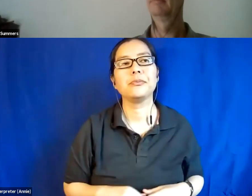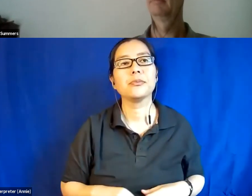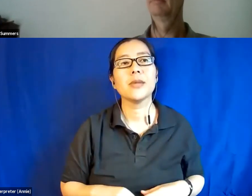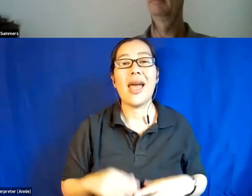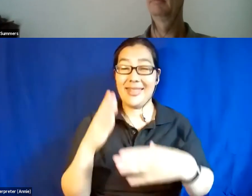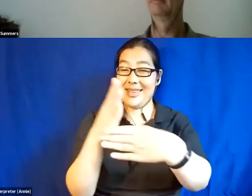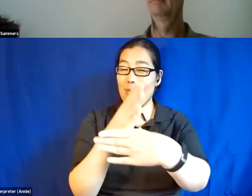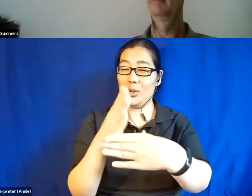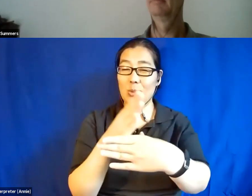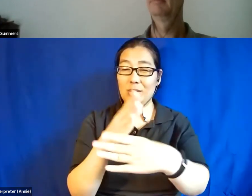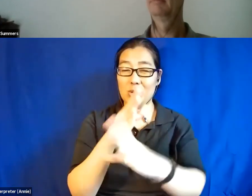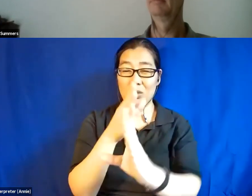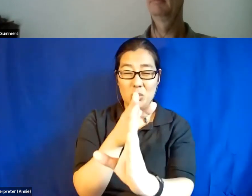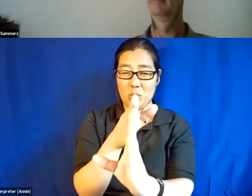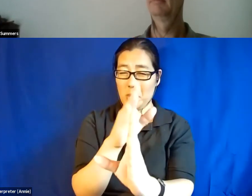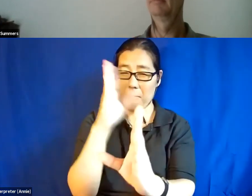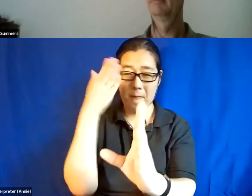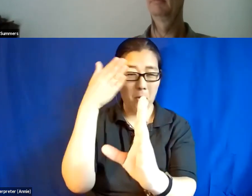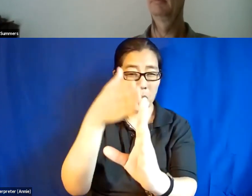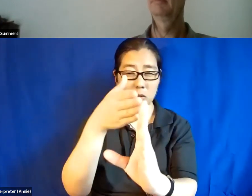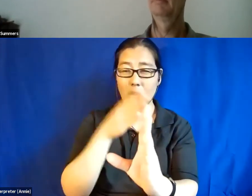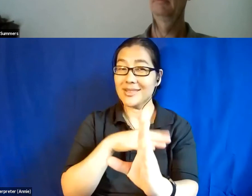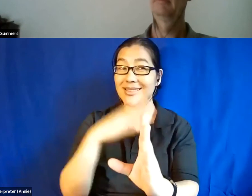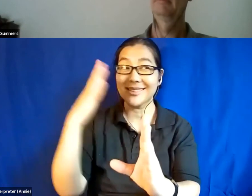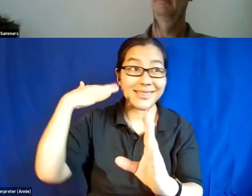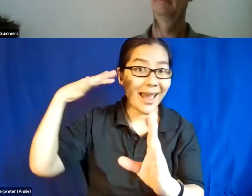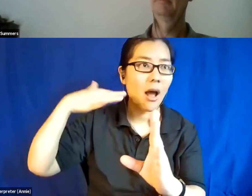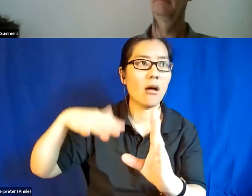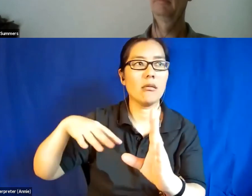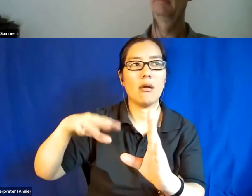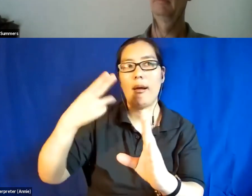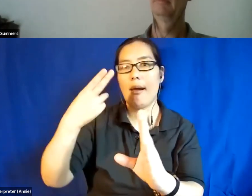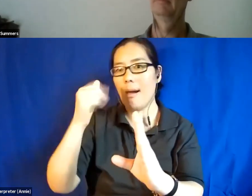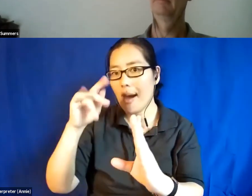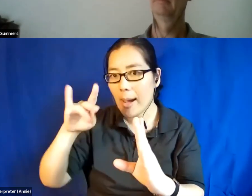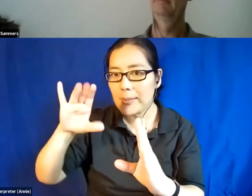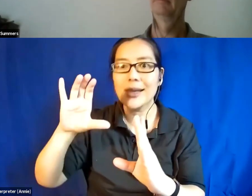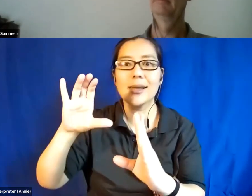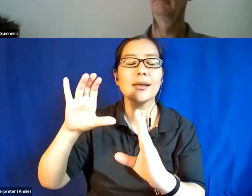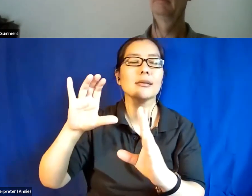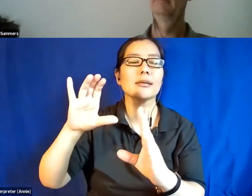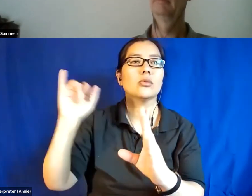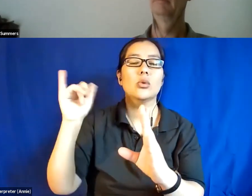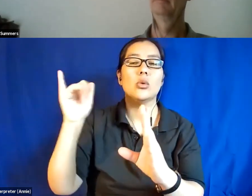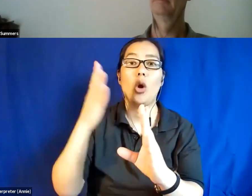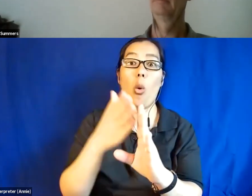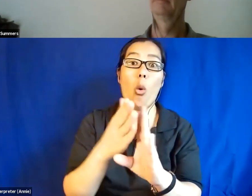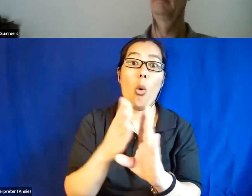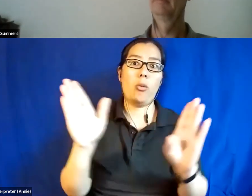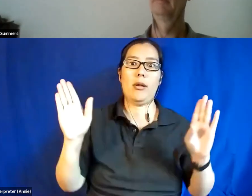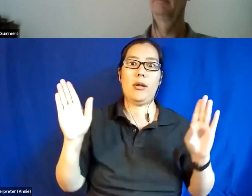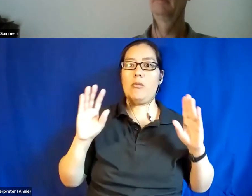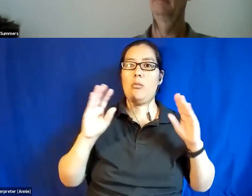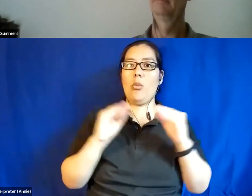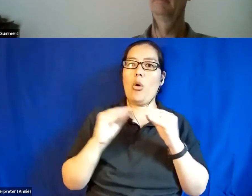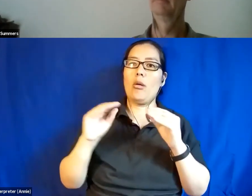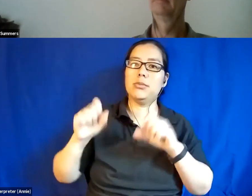to sound or haptics or vision or whatever. That could open up a whole potential space for both